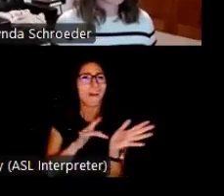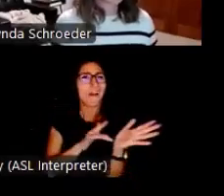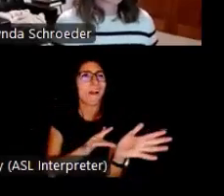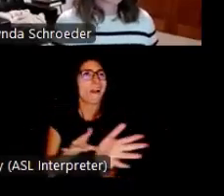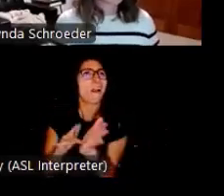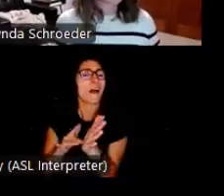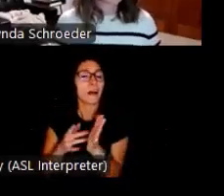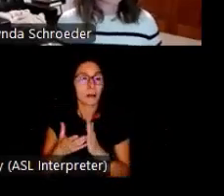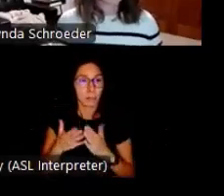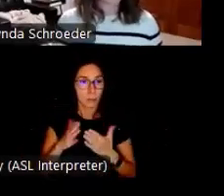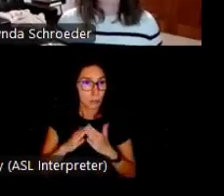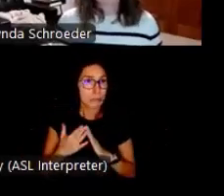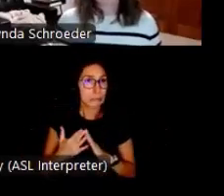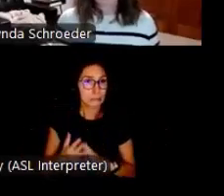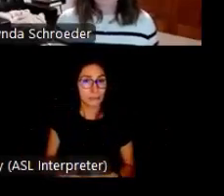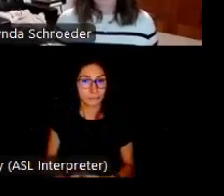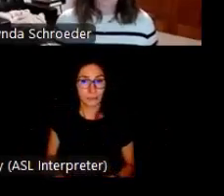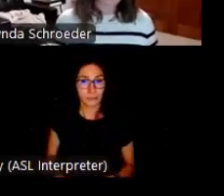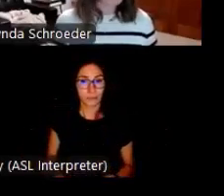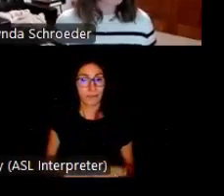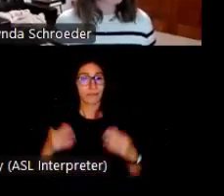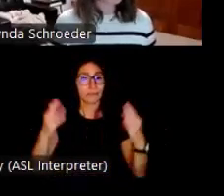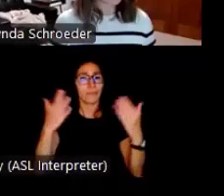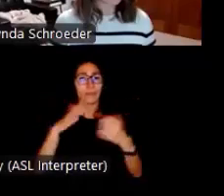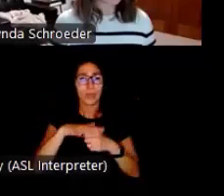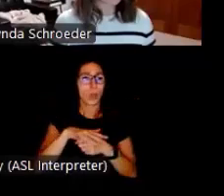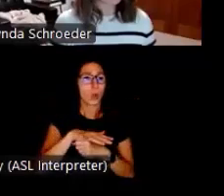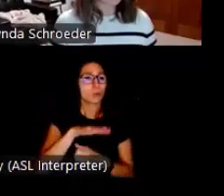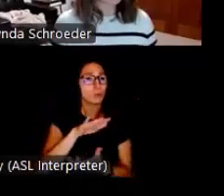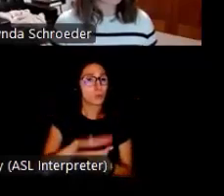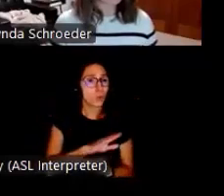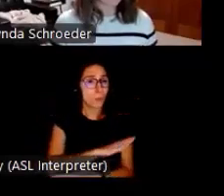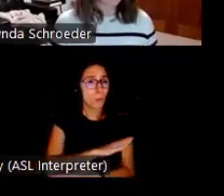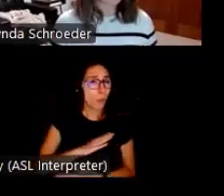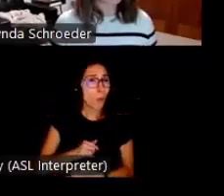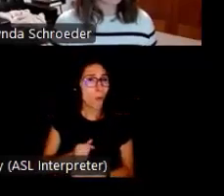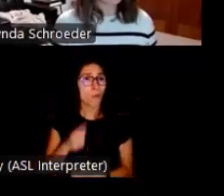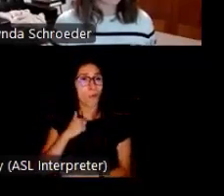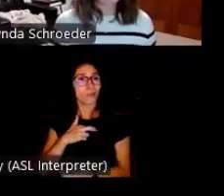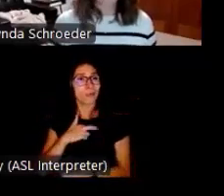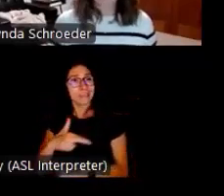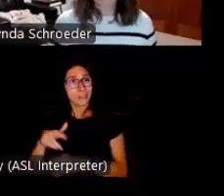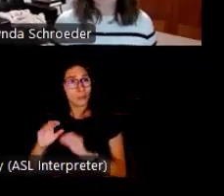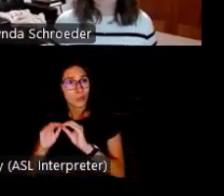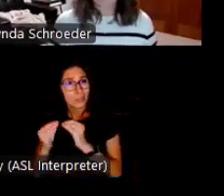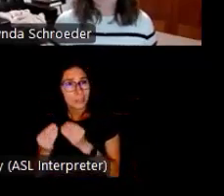There's also the local school board and faith-based organizations. And one of the things I would mention